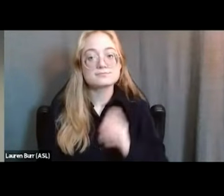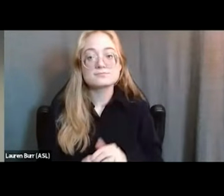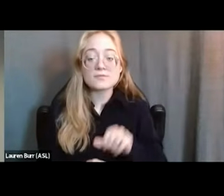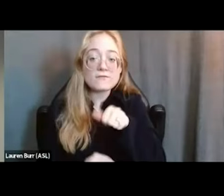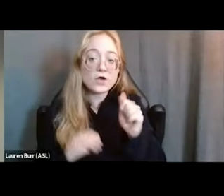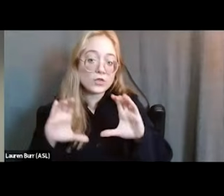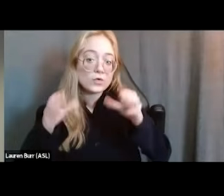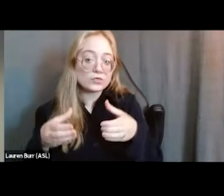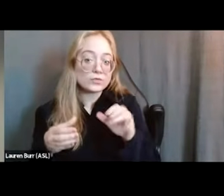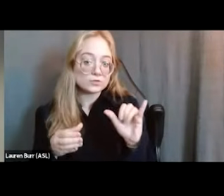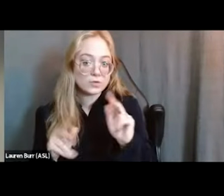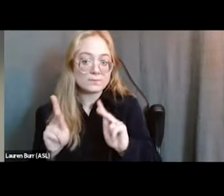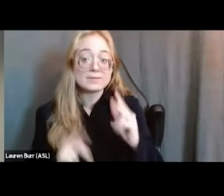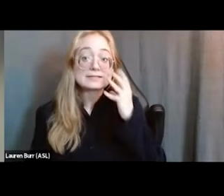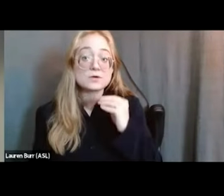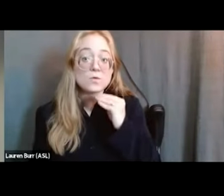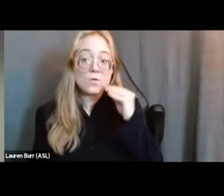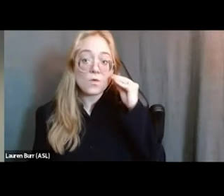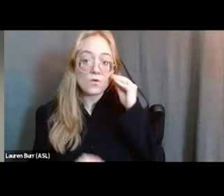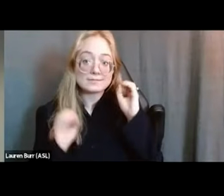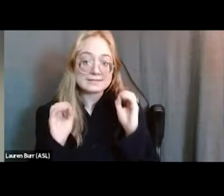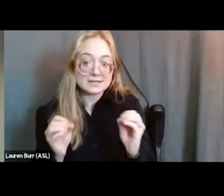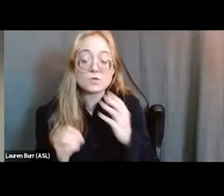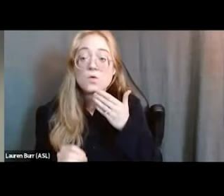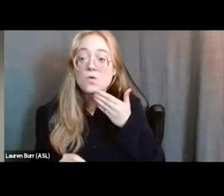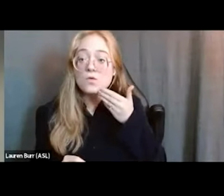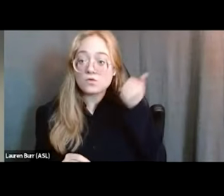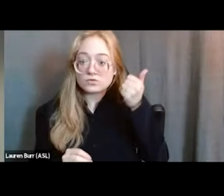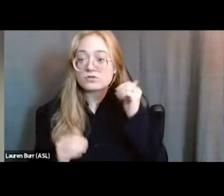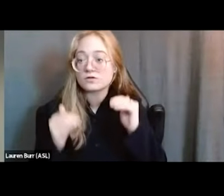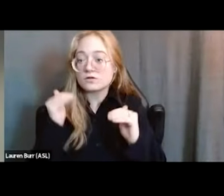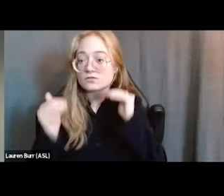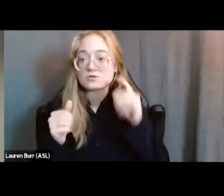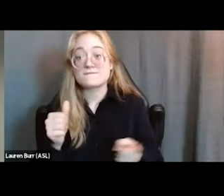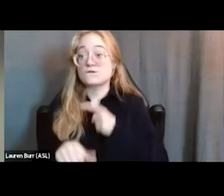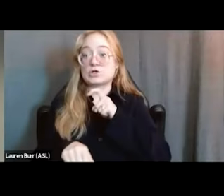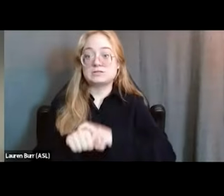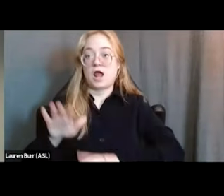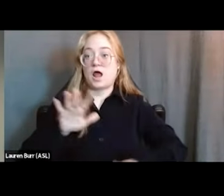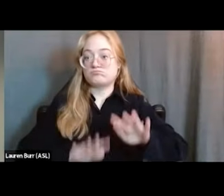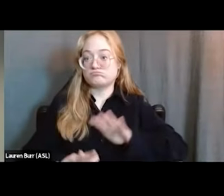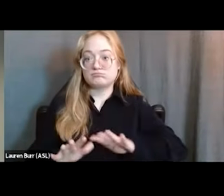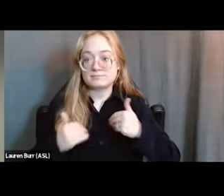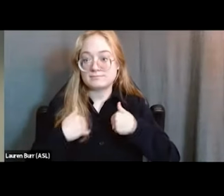experiencing homelessness, and these are older adults who are experiencing homelessness for the first time. And I'll talk a little bit about why.